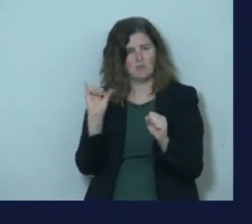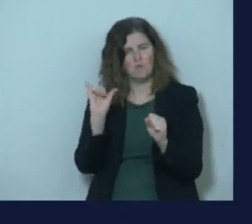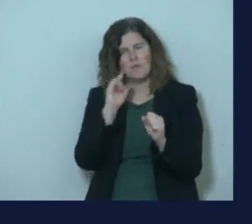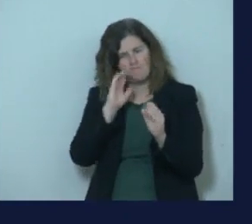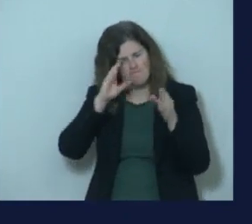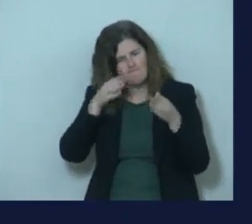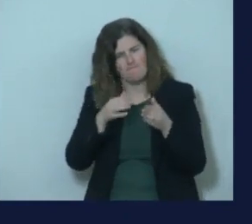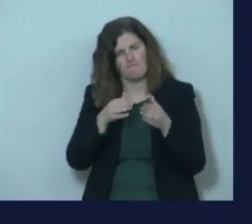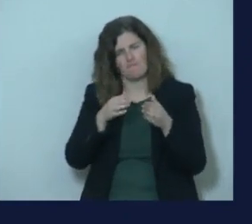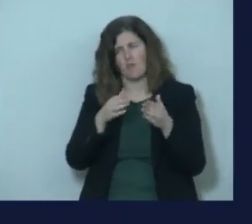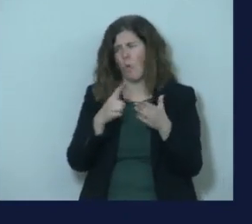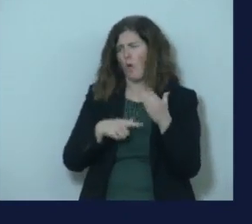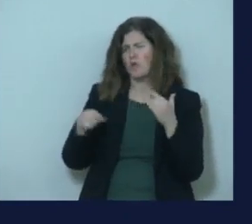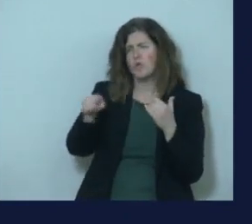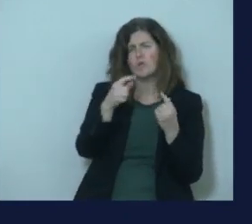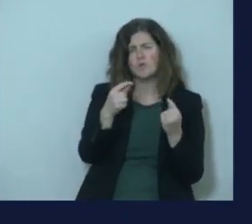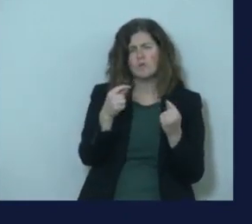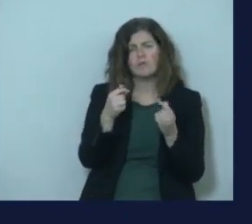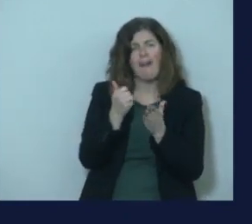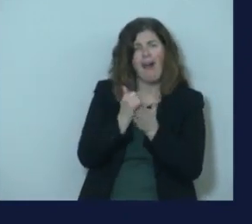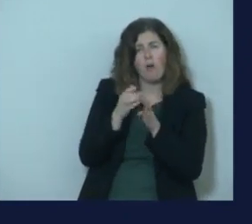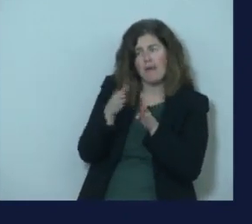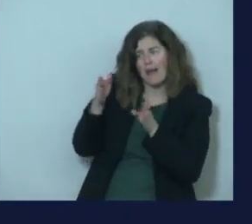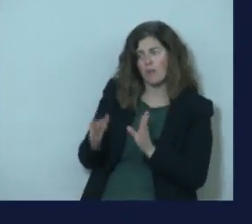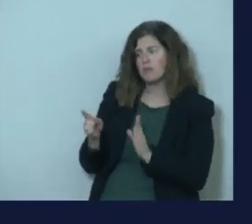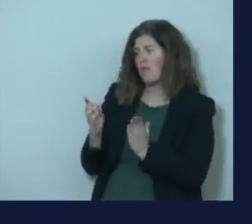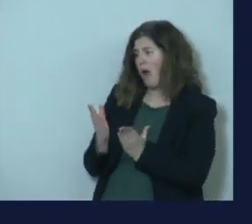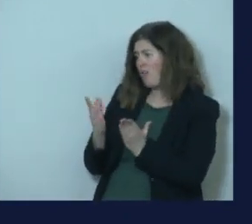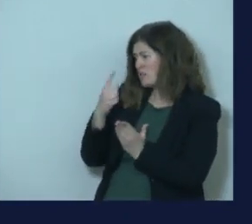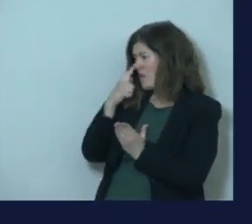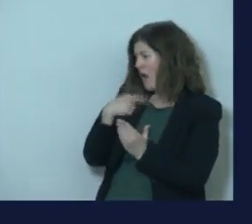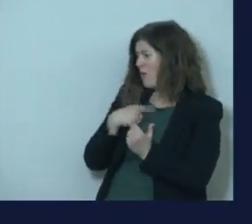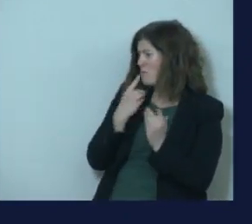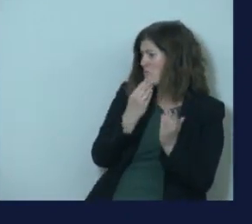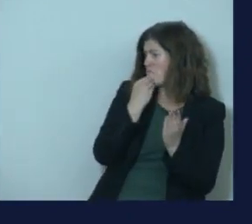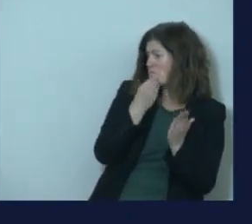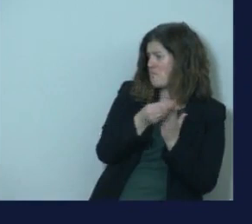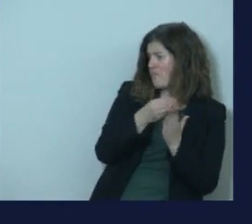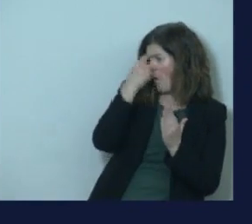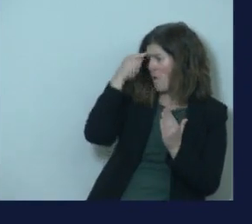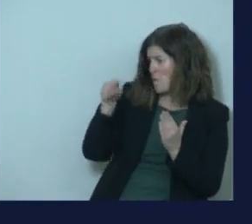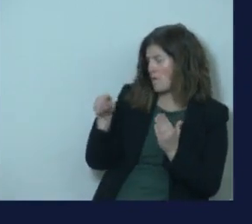THAT IS CRITICAL TO NOT ONLY NEW MEXICO’S HELP AND ECONOMY BUT TO OUR SAFETY AND WELL-BEING.